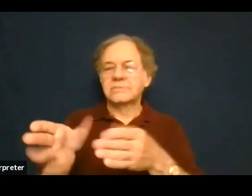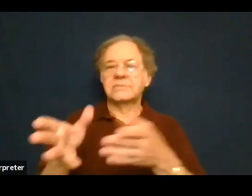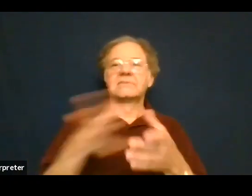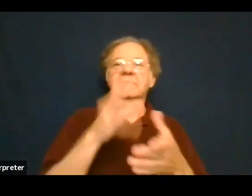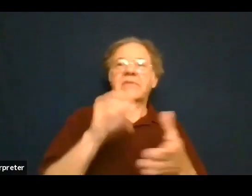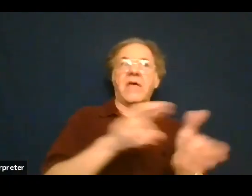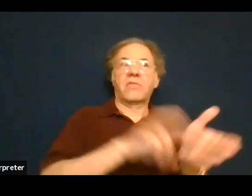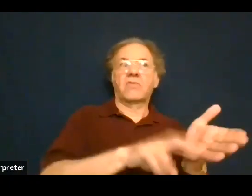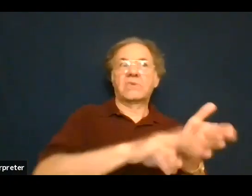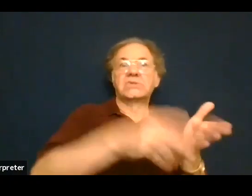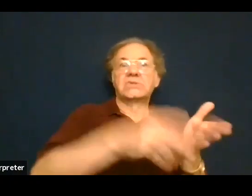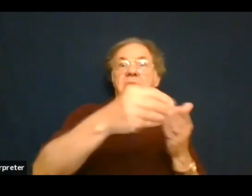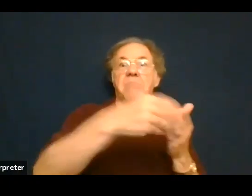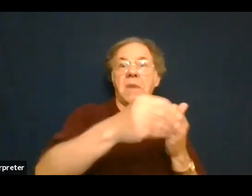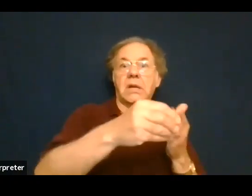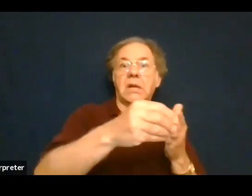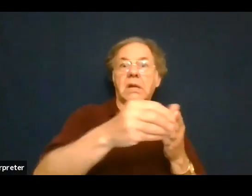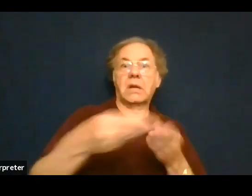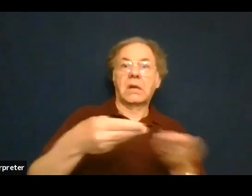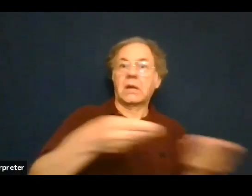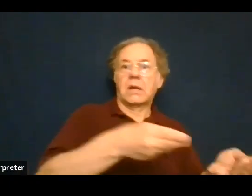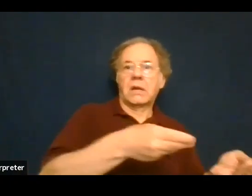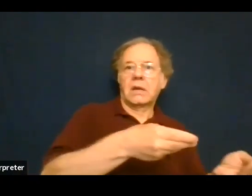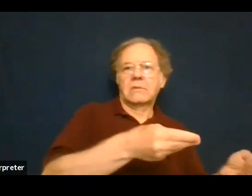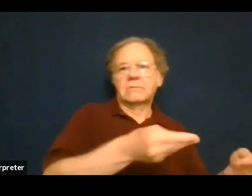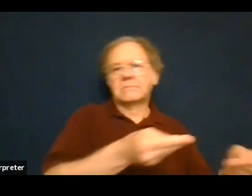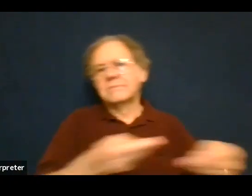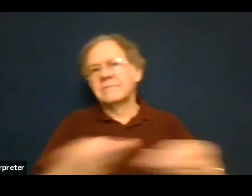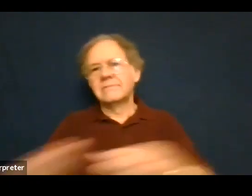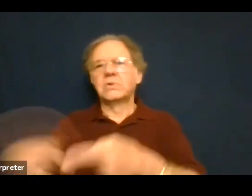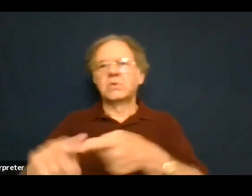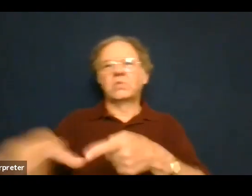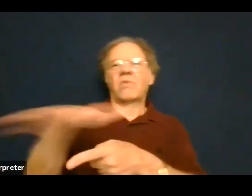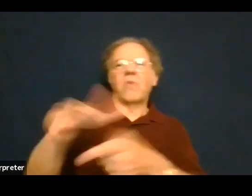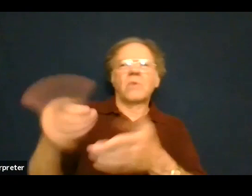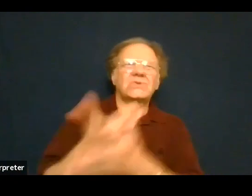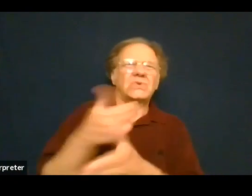be funneled into those areas.